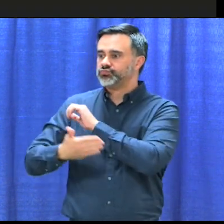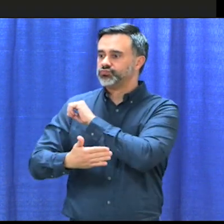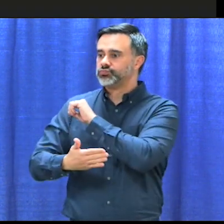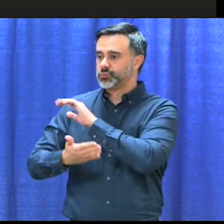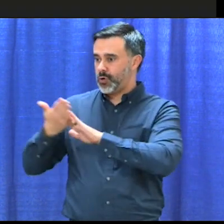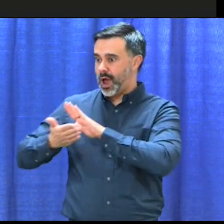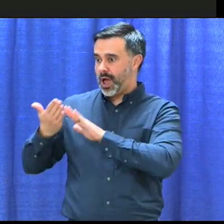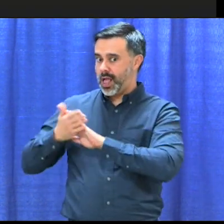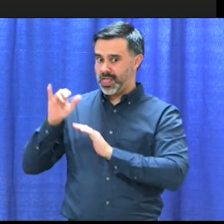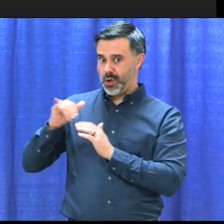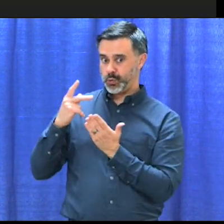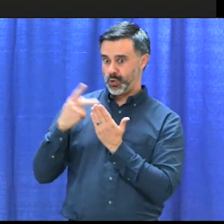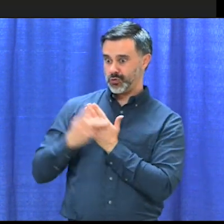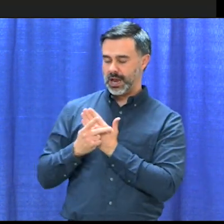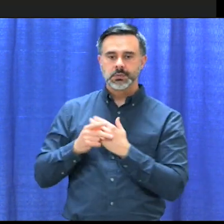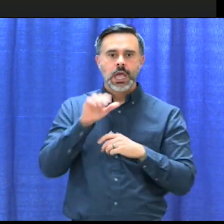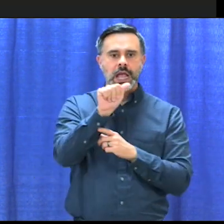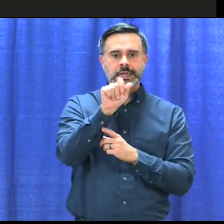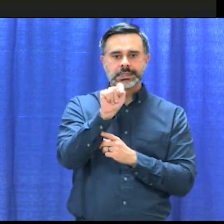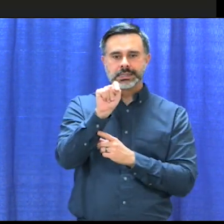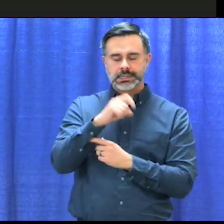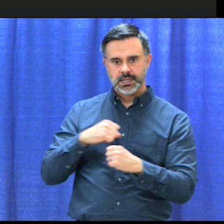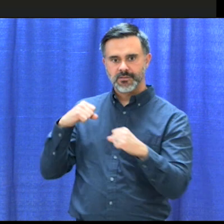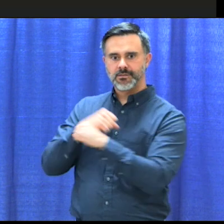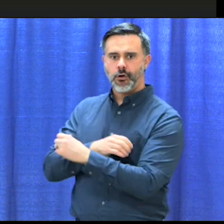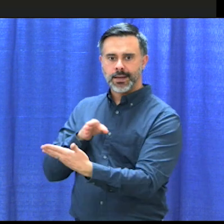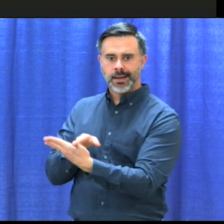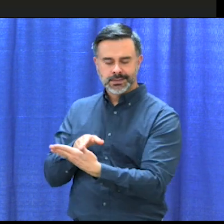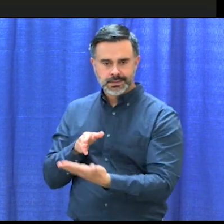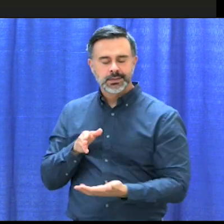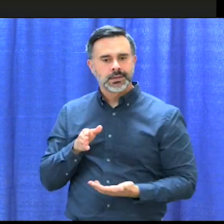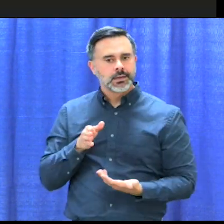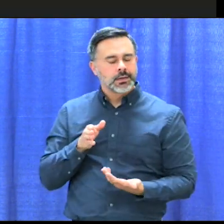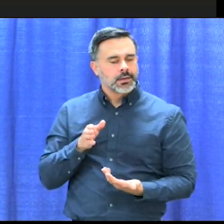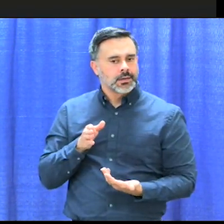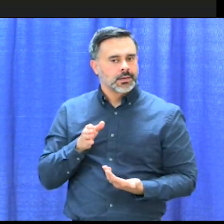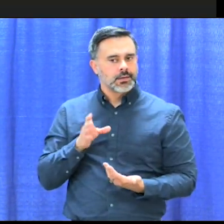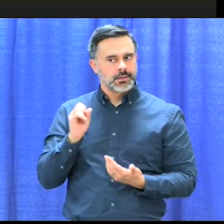So what I would hope is that there is going to be a sincere effort by all involved to